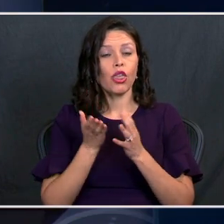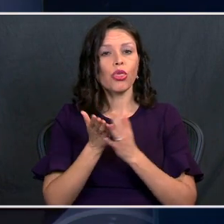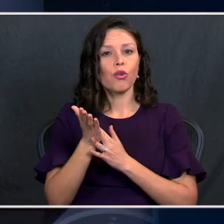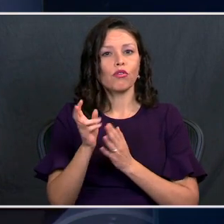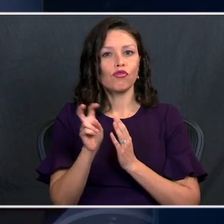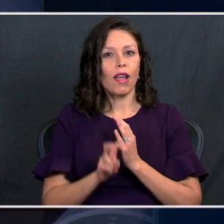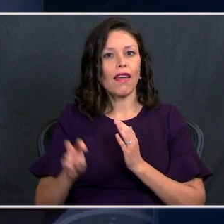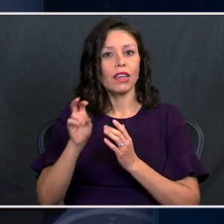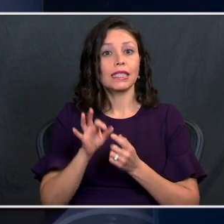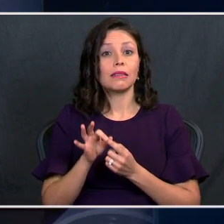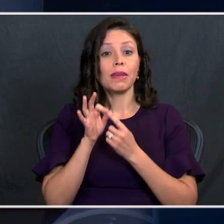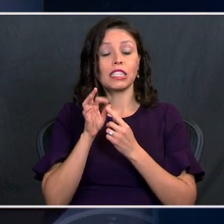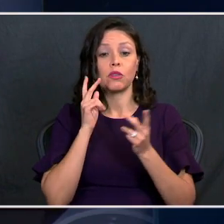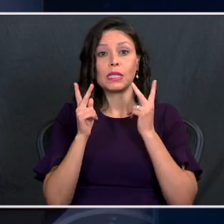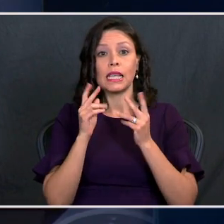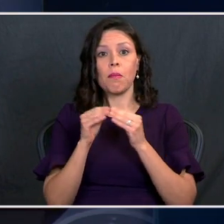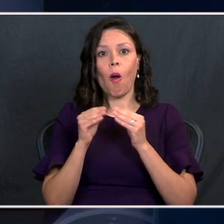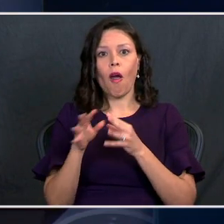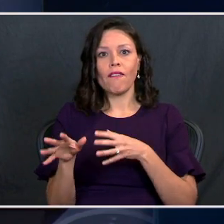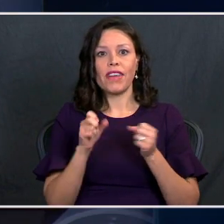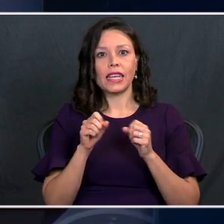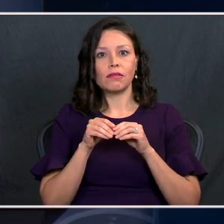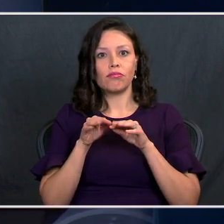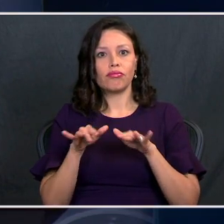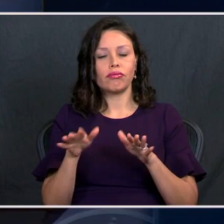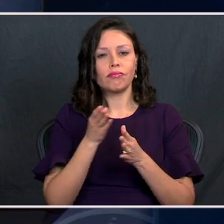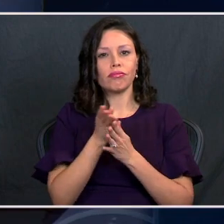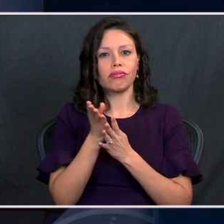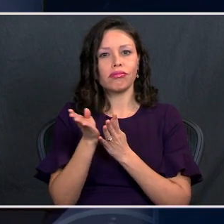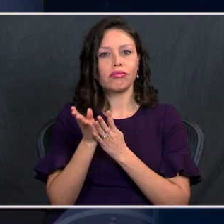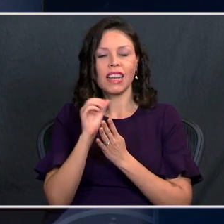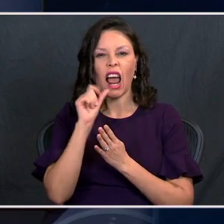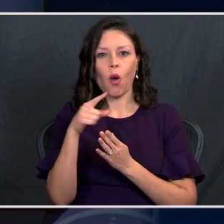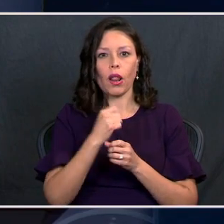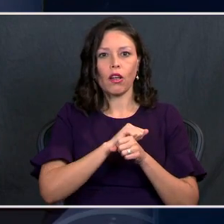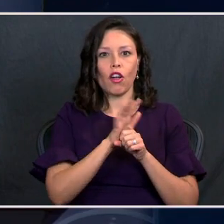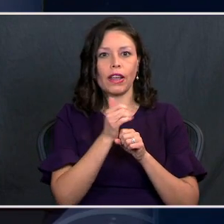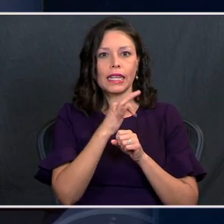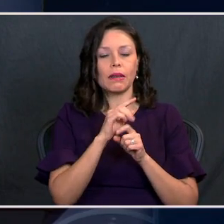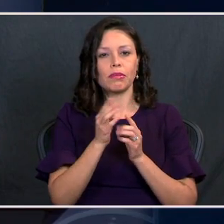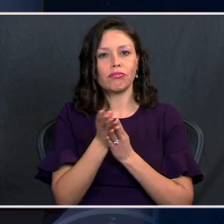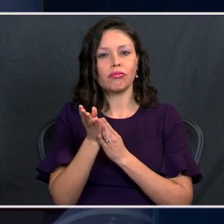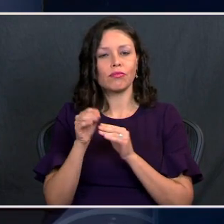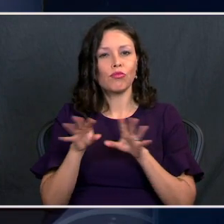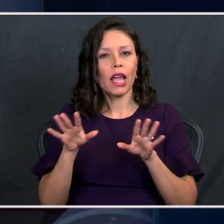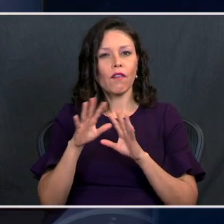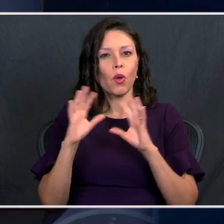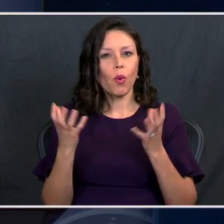especially as we see faster-spreading variants emerging across the world. This proclamation is part of the Biden